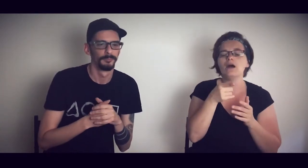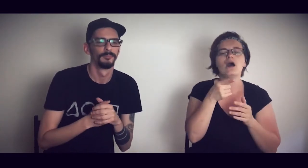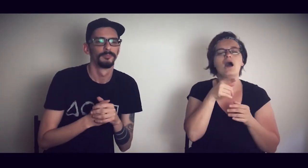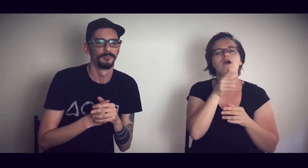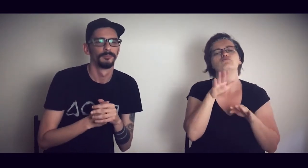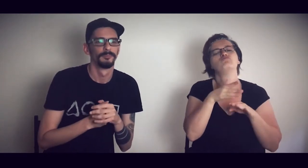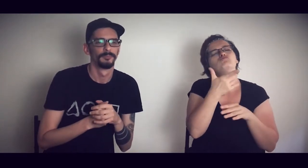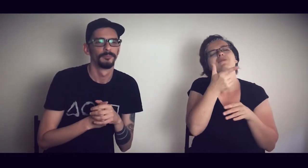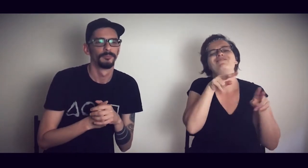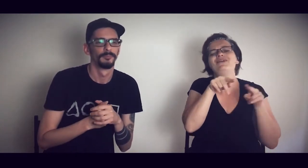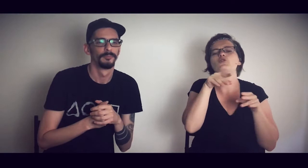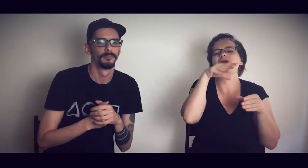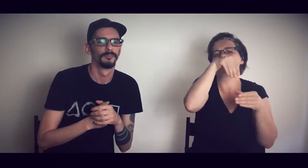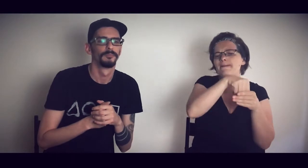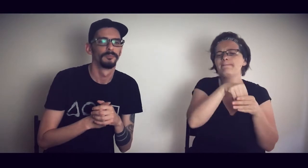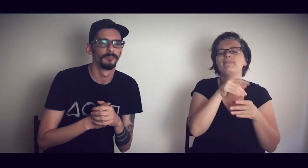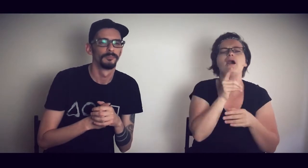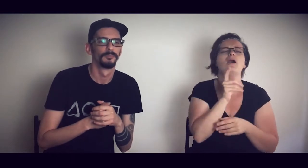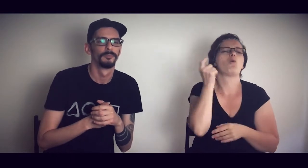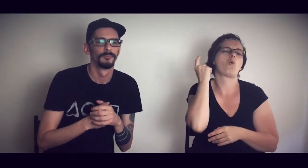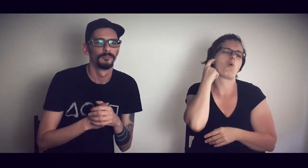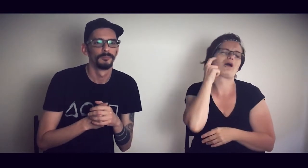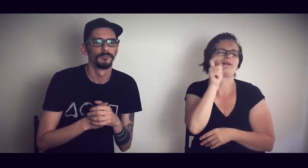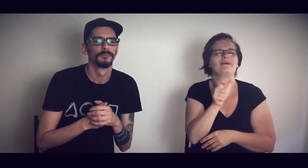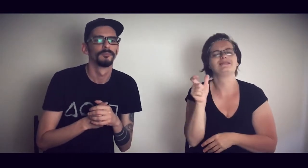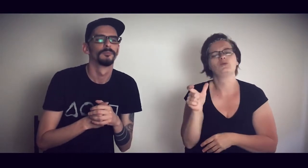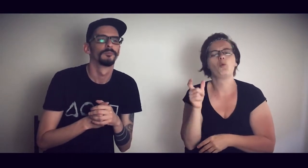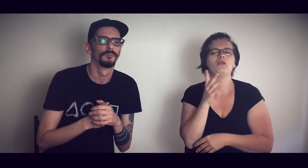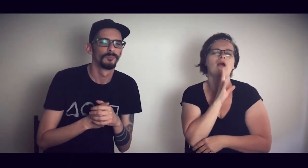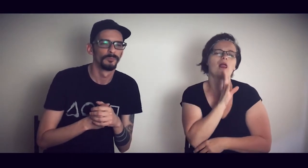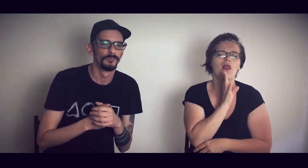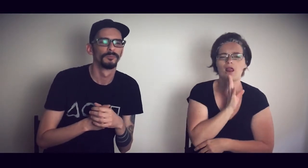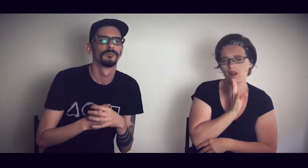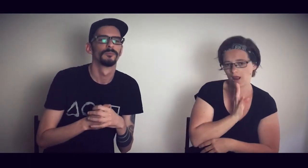YouTube use its own program if there is an audio track with spoken language in the video,